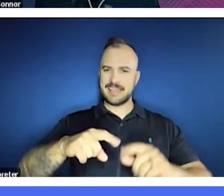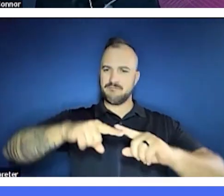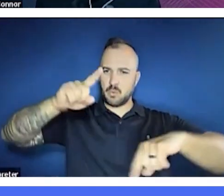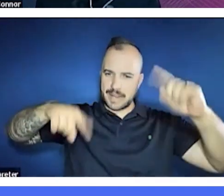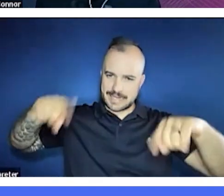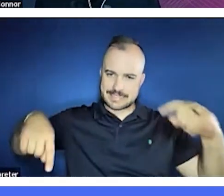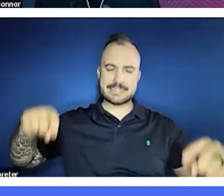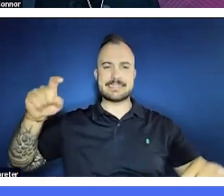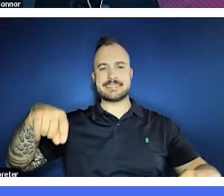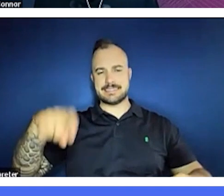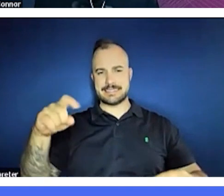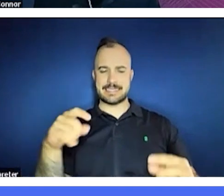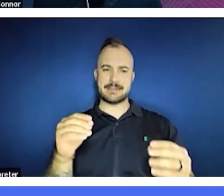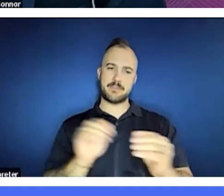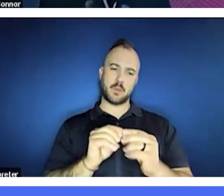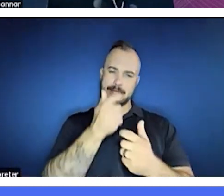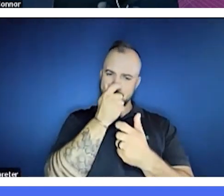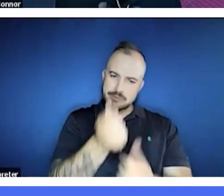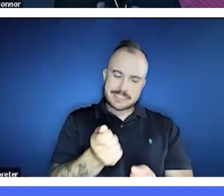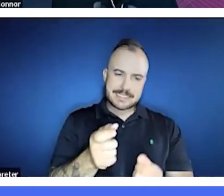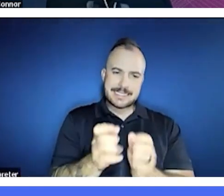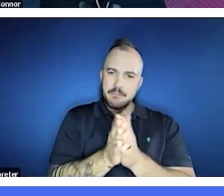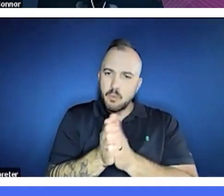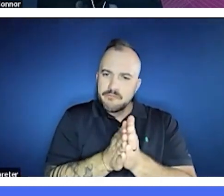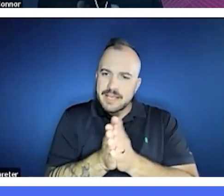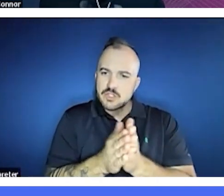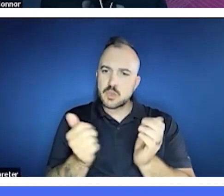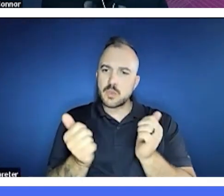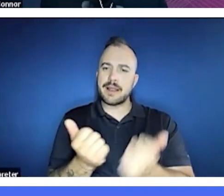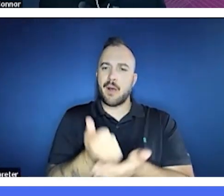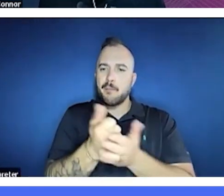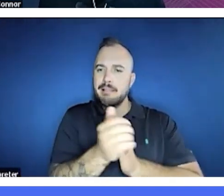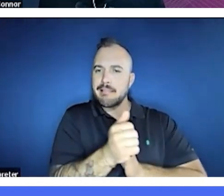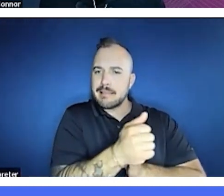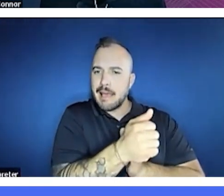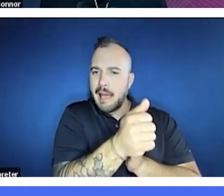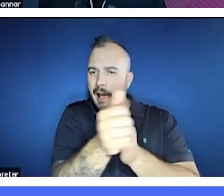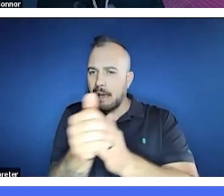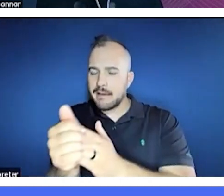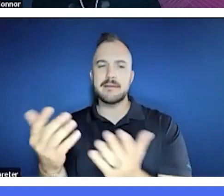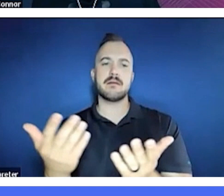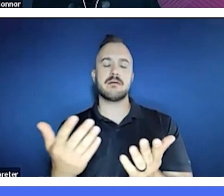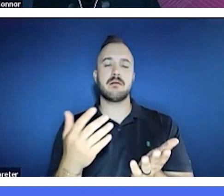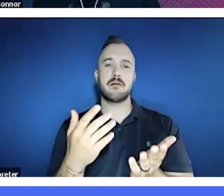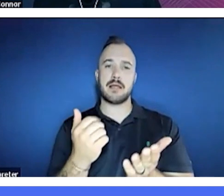It's gonna take some practice and I need some motivation to get there. How do we motivate learners? I'm so glad you asked.